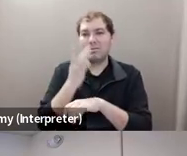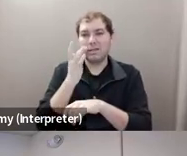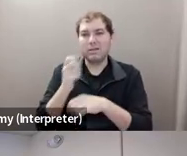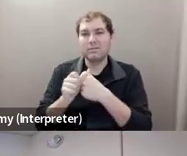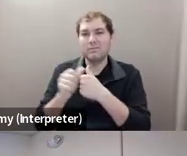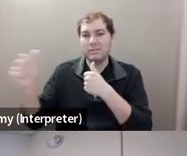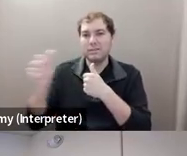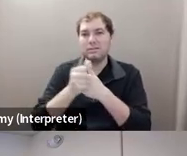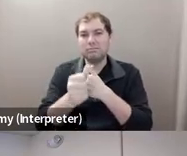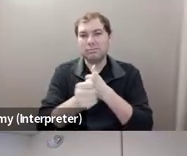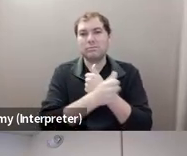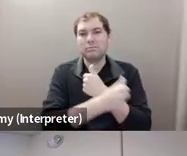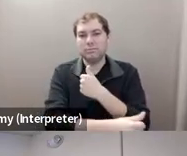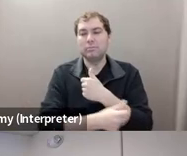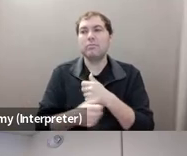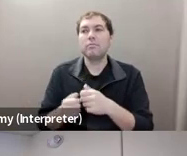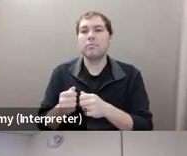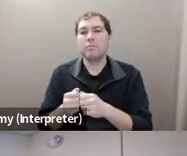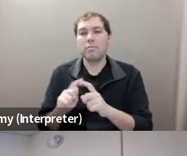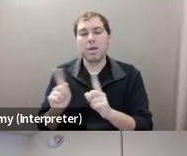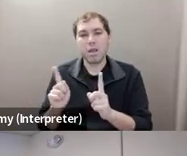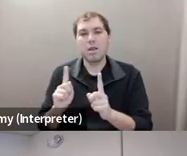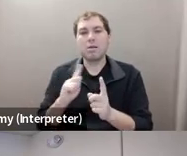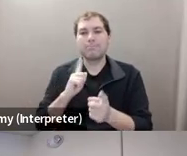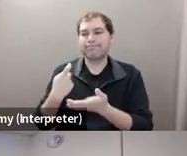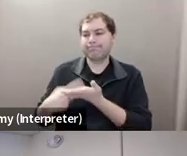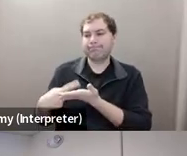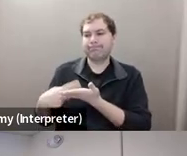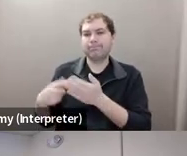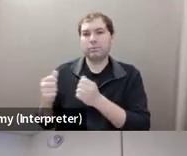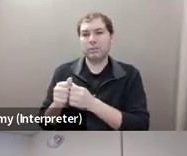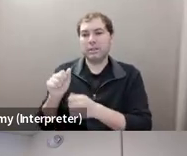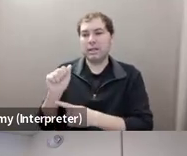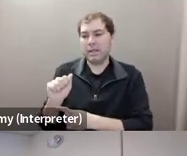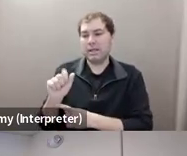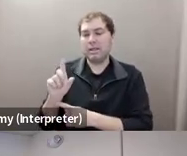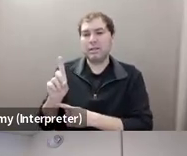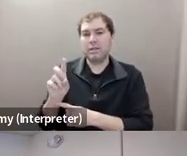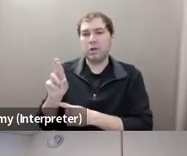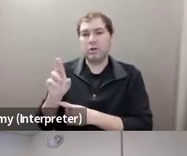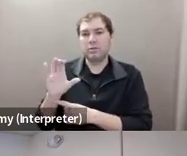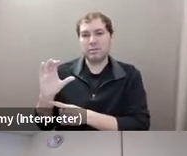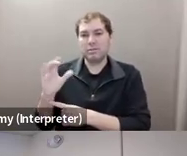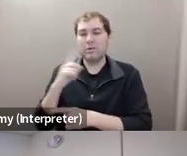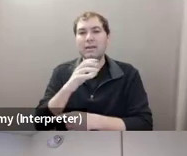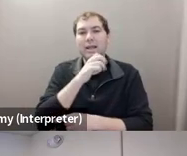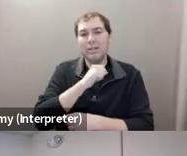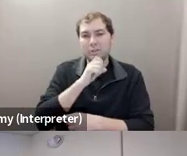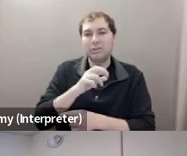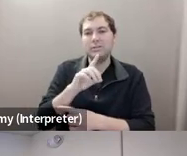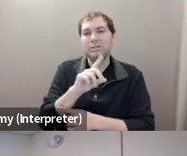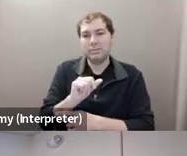Don Posh: But I just just had a discussion with the Idrc, or we have a aging and disability resource center